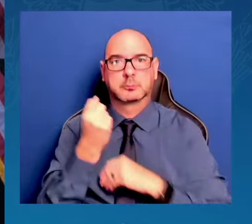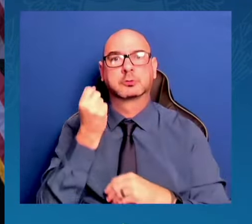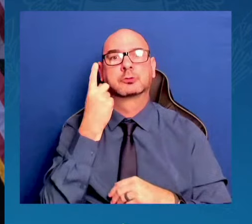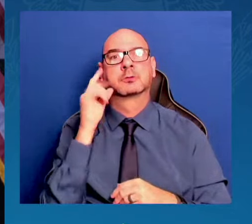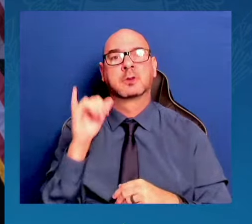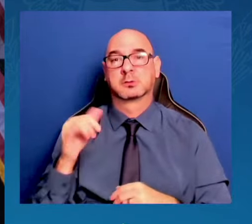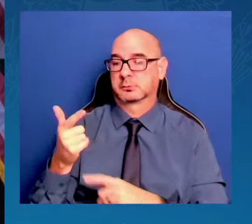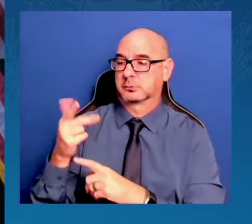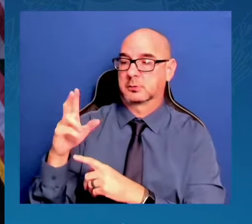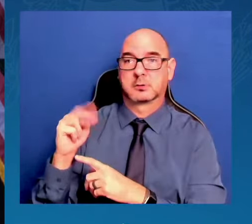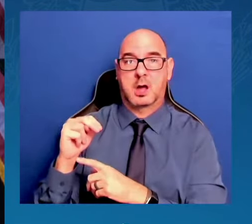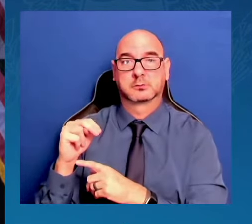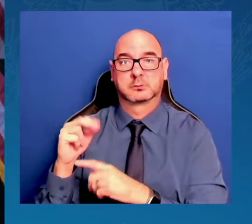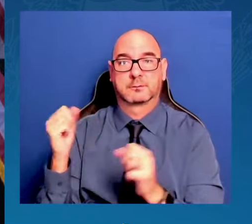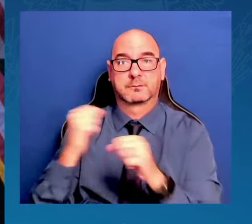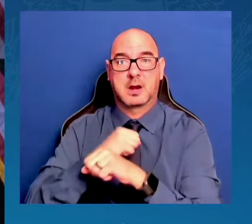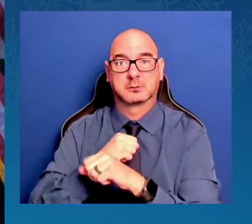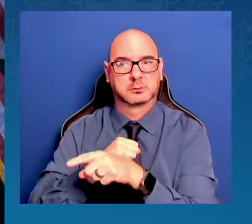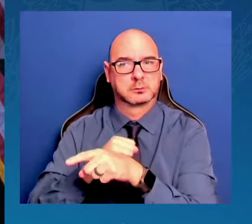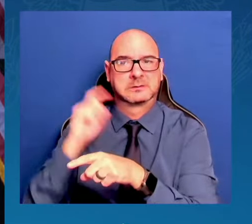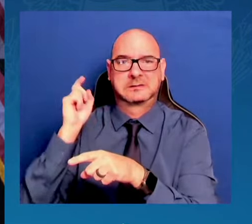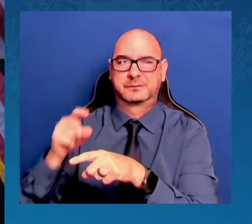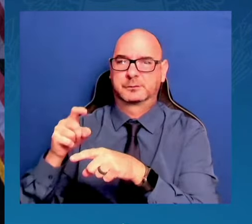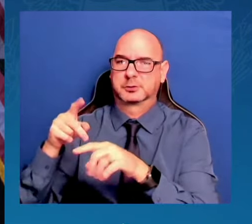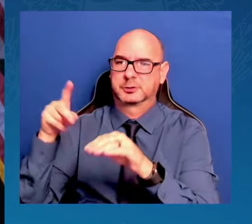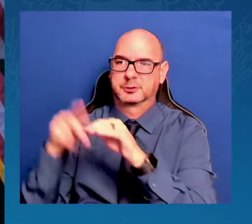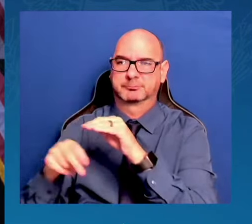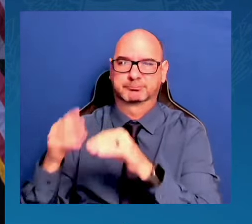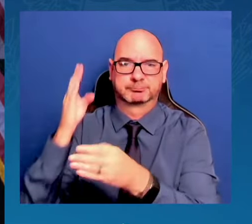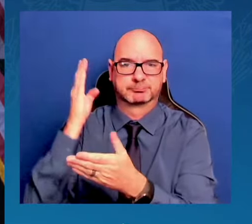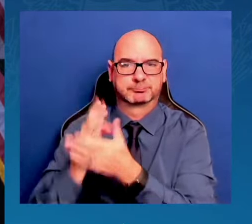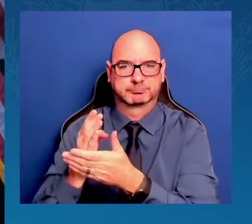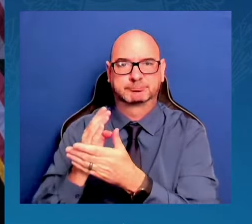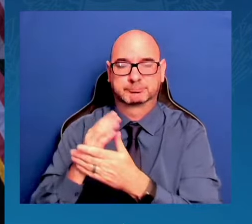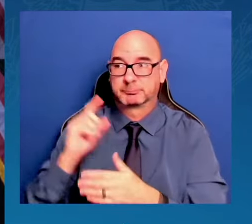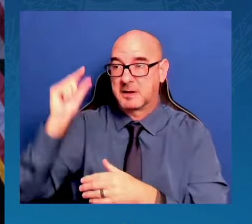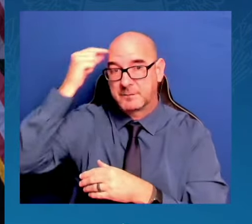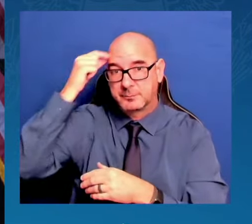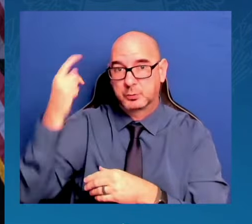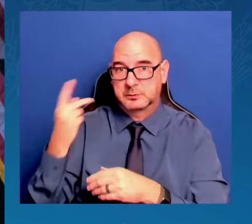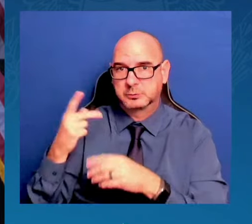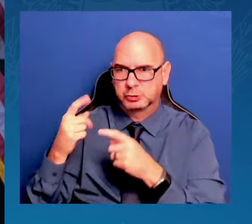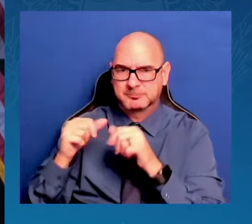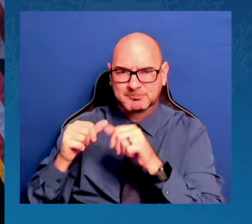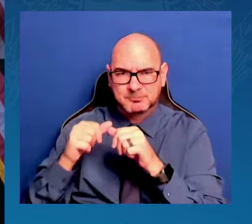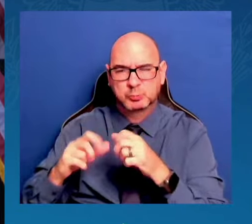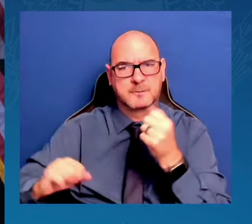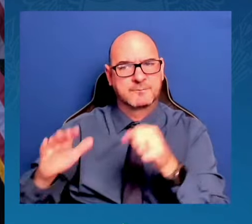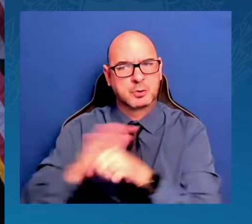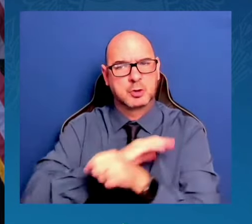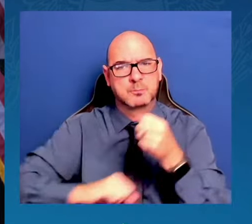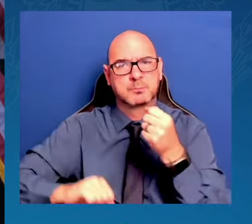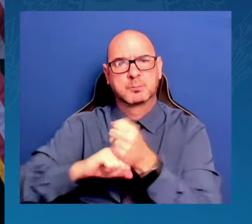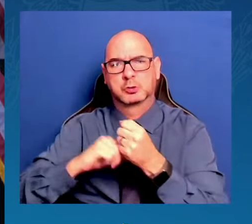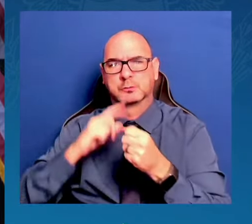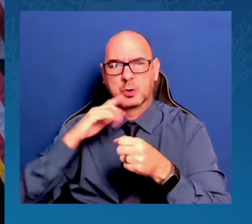And President Biden and I and our administration will continue to provide full support to the local authorities as we learn more.